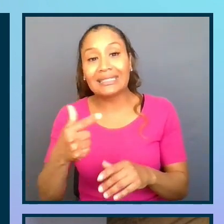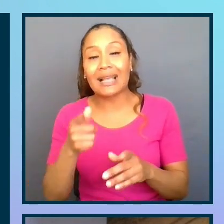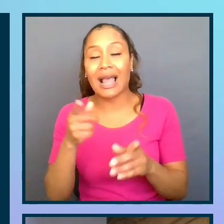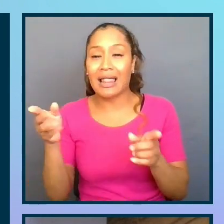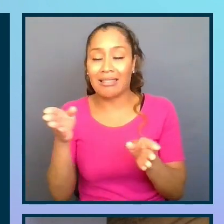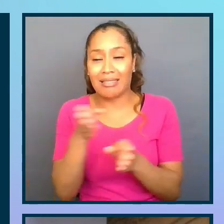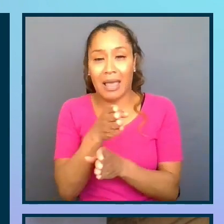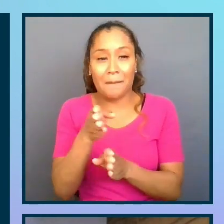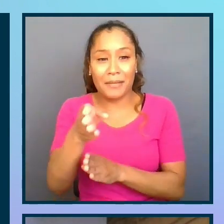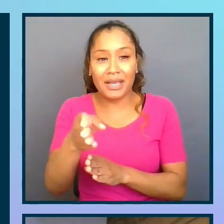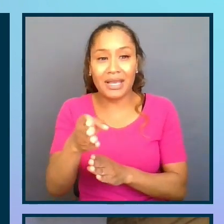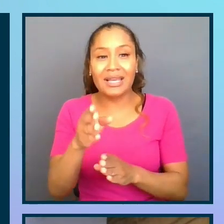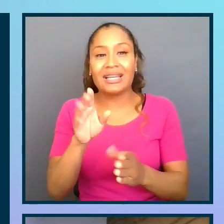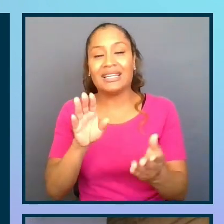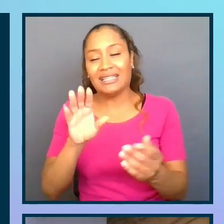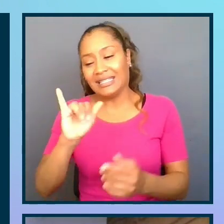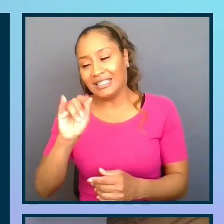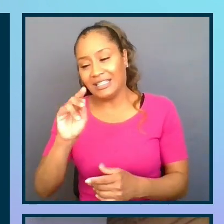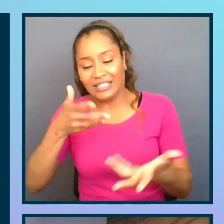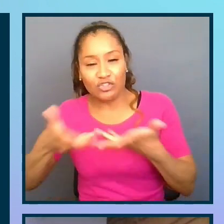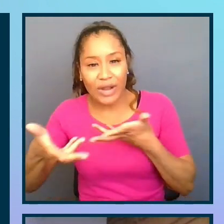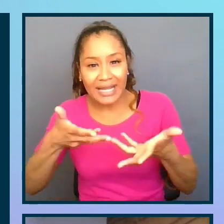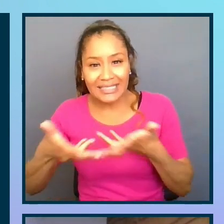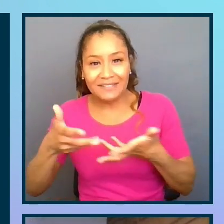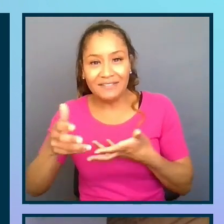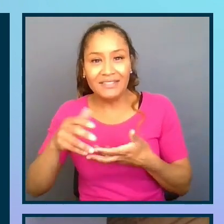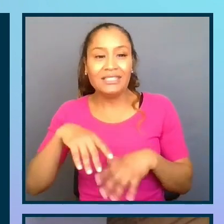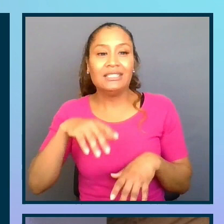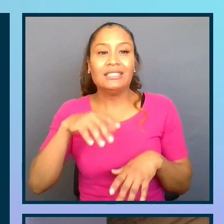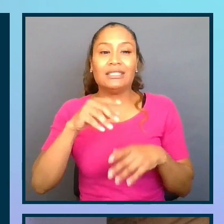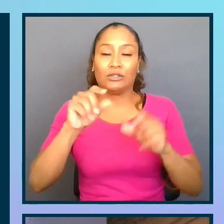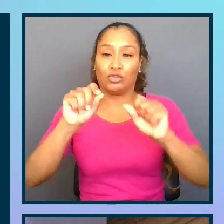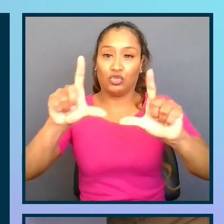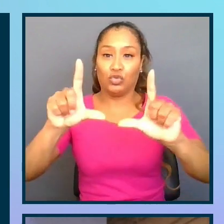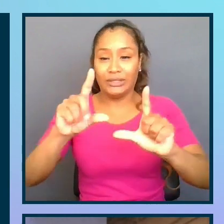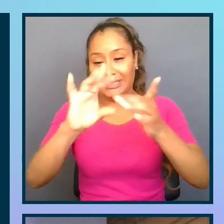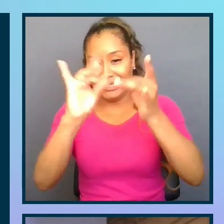interactive states as we've mentioned, screen reader announcements, and hit area and touch target.